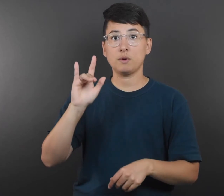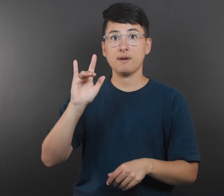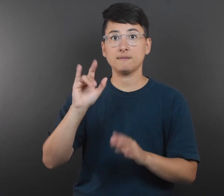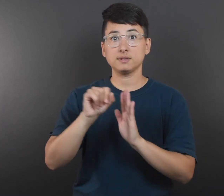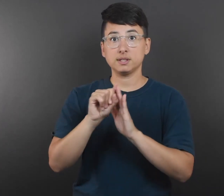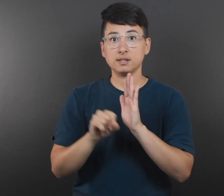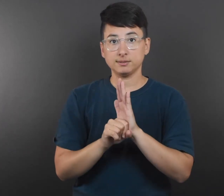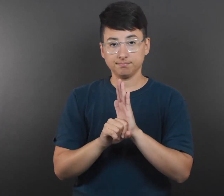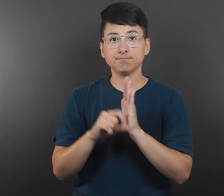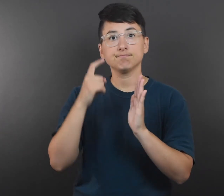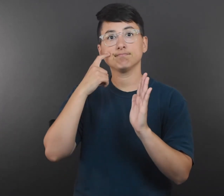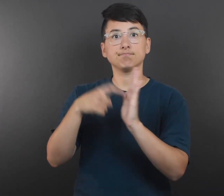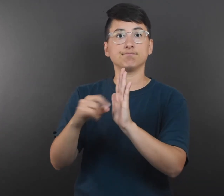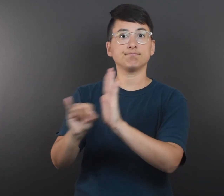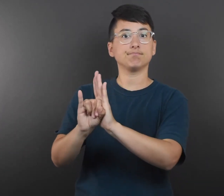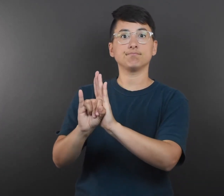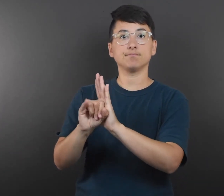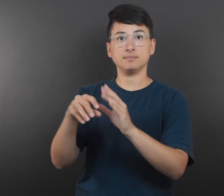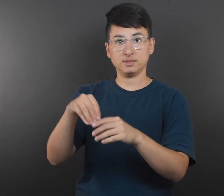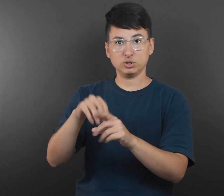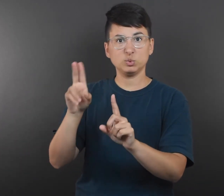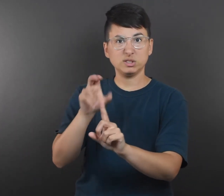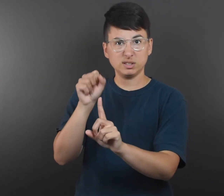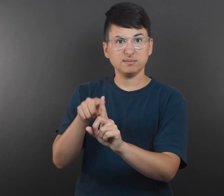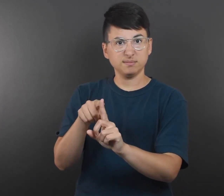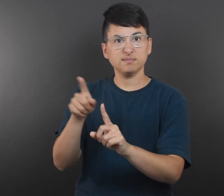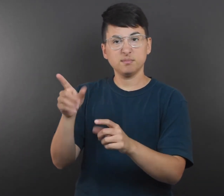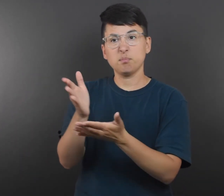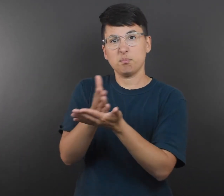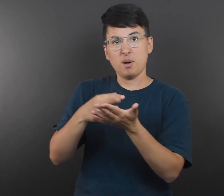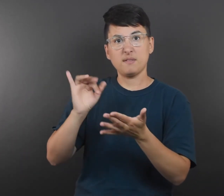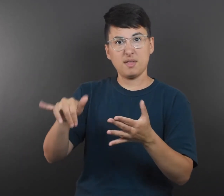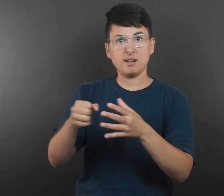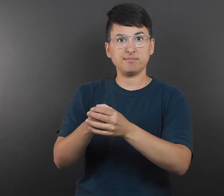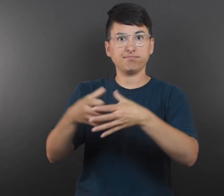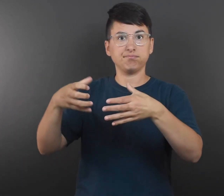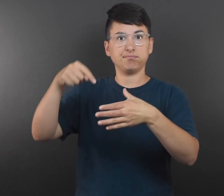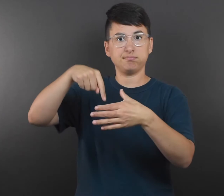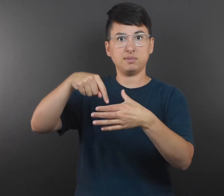have been identified in the Unites States as part of the cluster of cases.